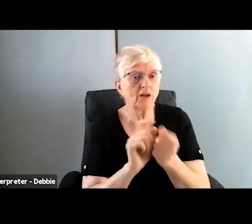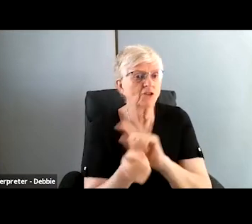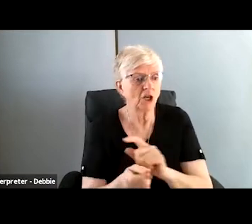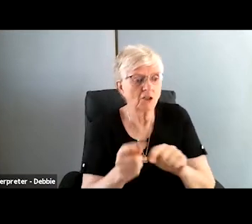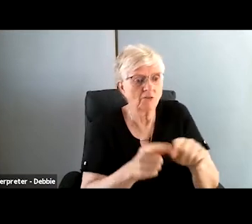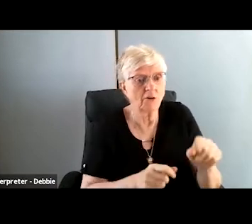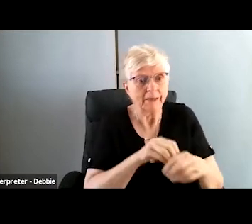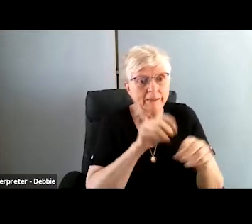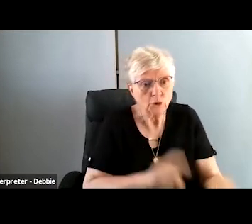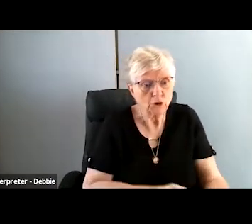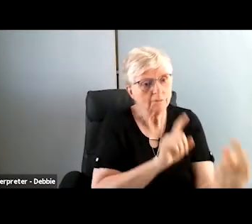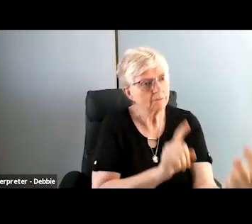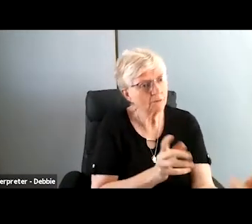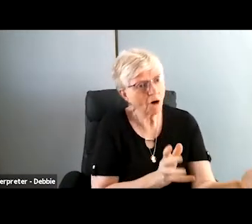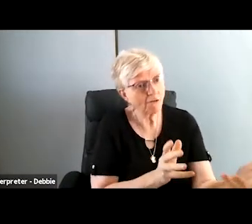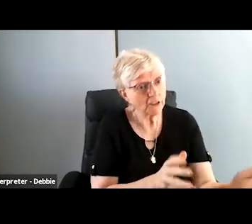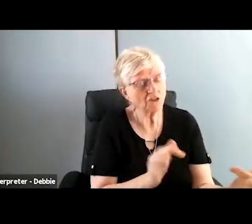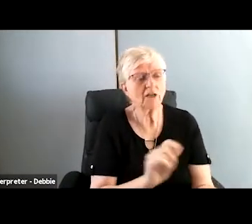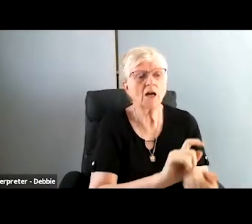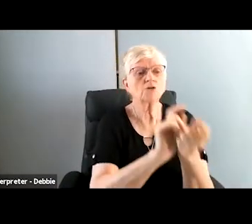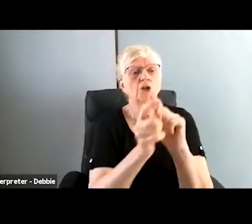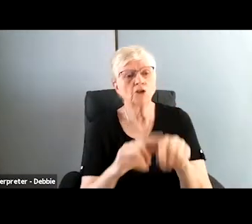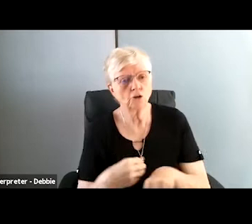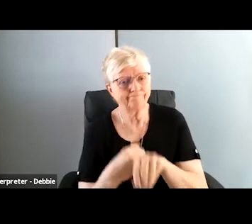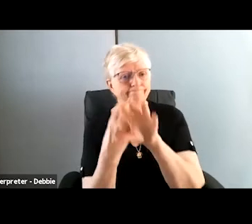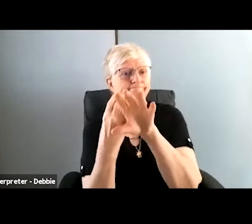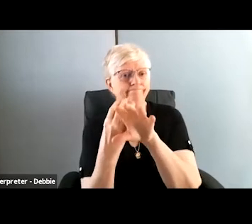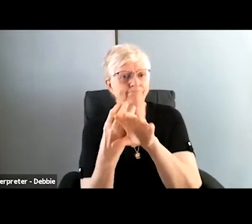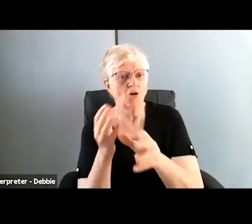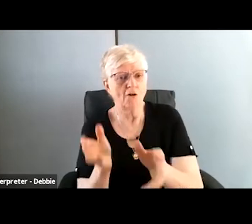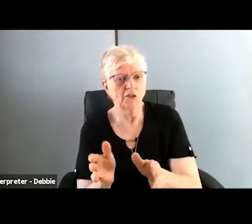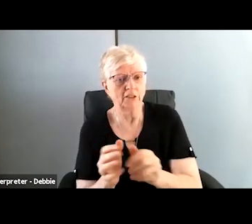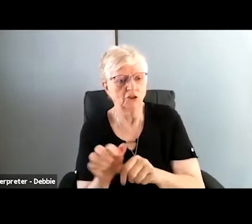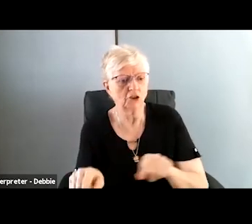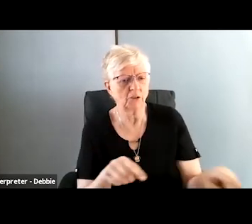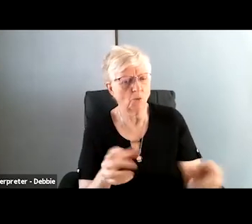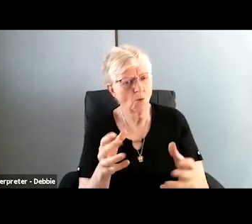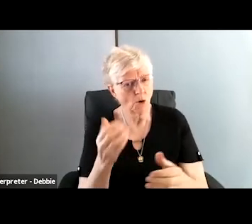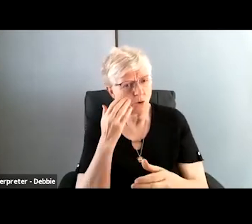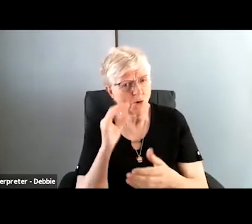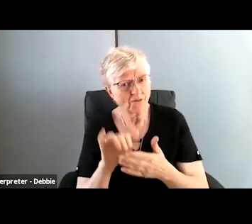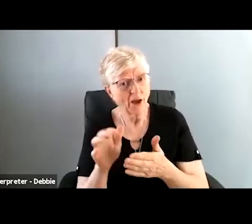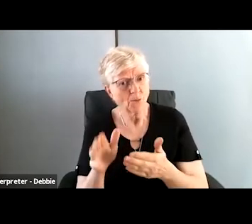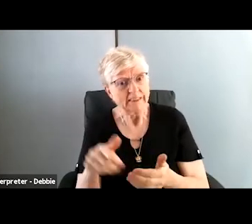IN-PERSON CONVERSATIONS TO VIDEO CONVERSATIONS SO WE WANTED TO KNOW HOW EASY OR A LOT OF US HAVE TRANSITIONED FROM IN-PERSON CONVERSATIONS DURING VIDEO CALLS. NEXT, WE ASKED ABOUT HOW EASY IT IS TO UNDERSTAND OTHERS DIFFICULT THAT WAS. SO TO VIDEO CONVERSATIONS SO WE WANTED TO KNOW HOW EASY OR DIFFICULT THAT WAS.